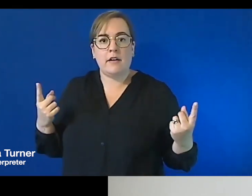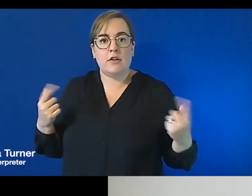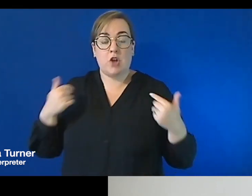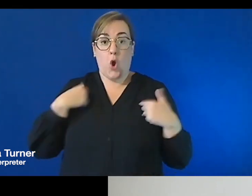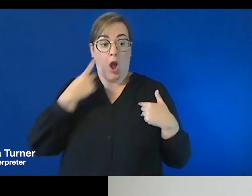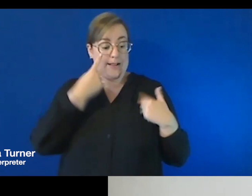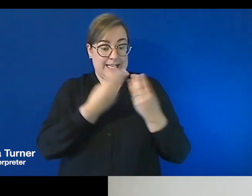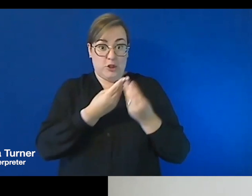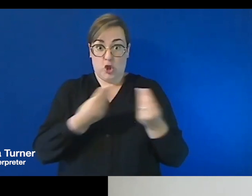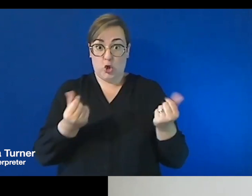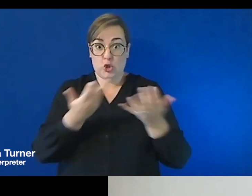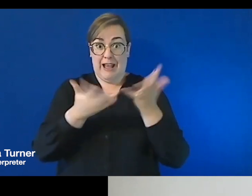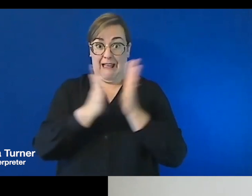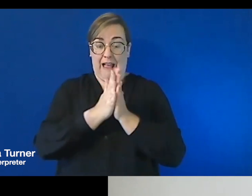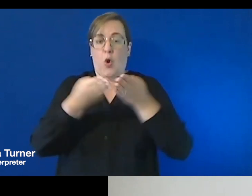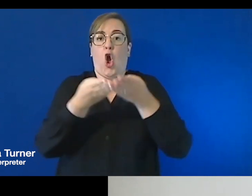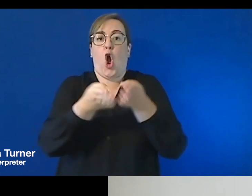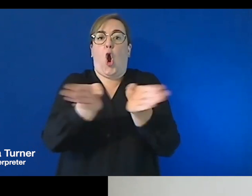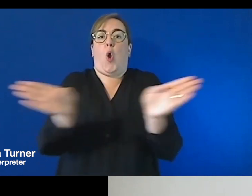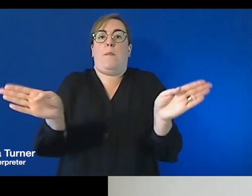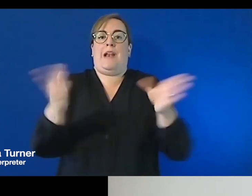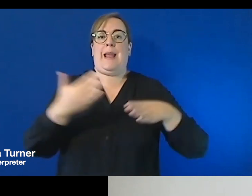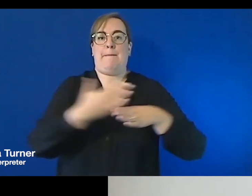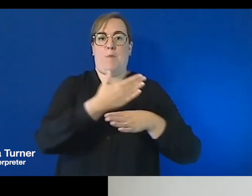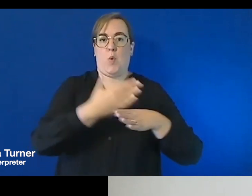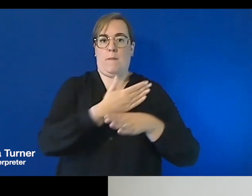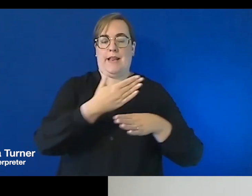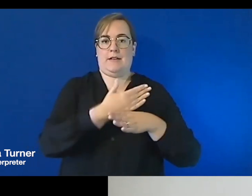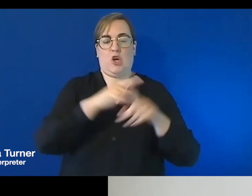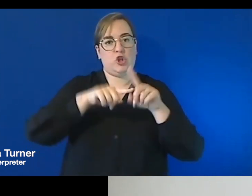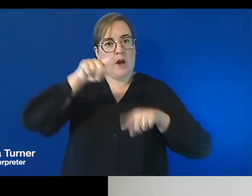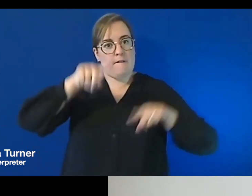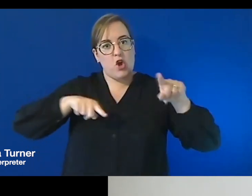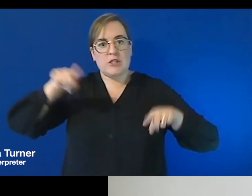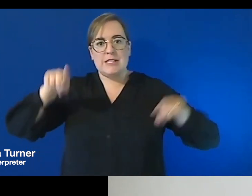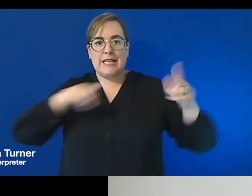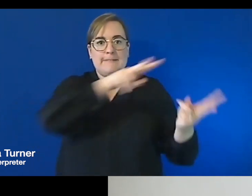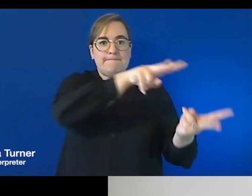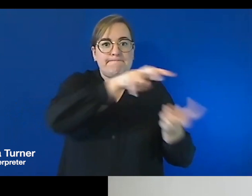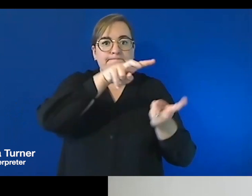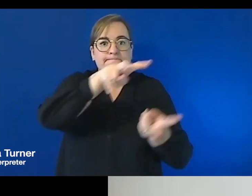employment and diversity data platforms, mental in general well-being data in the workplace,